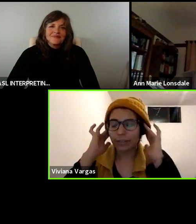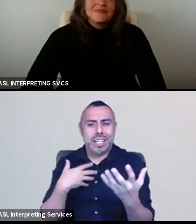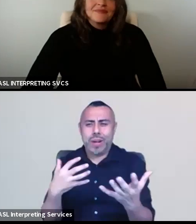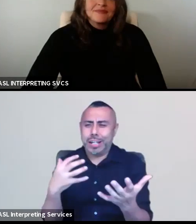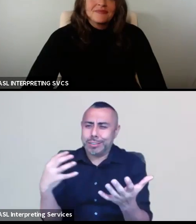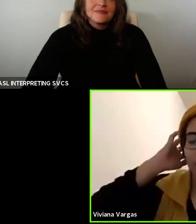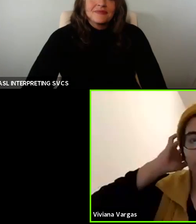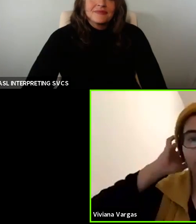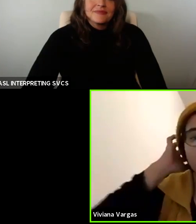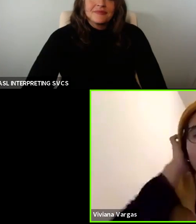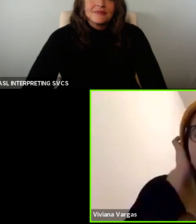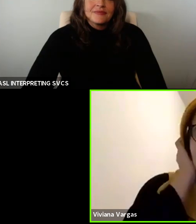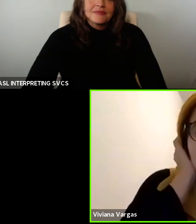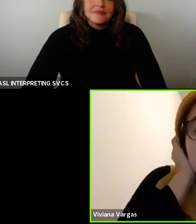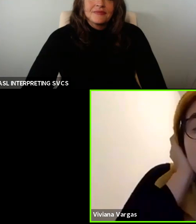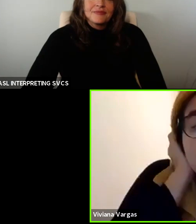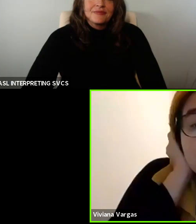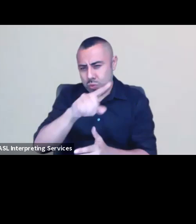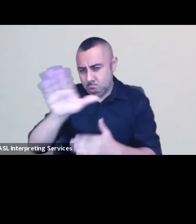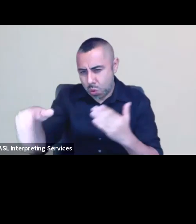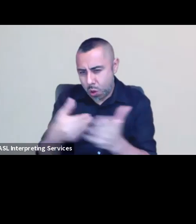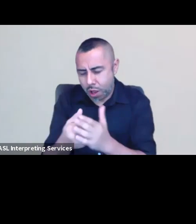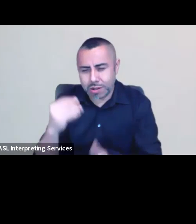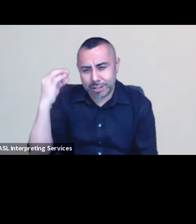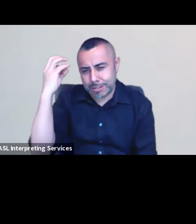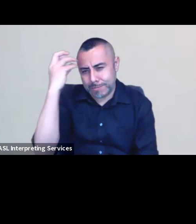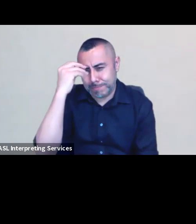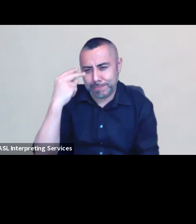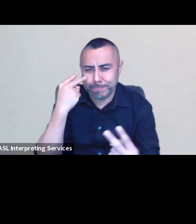have us all reflect back to the original intentions